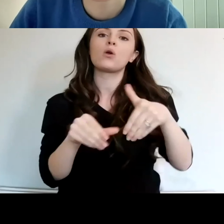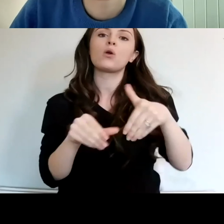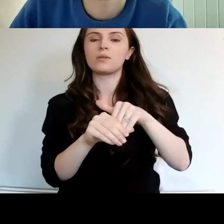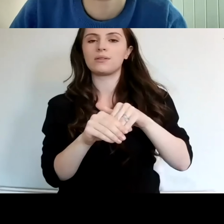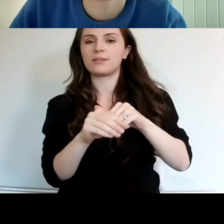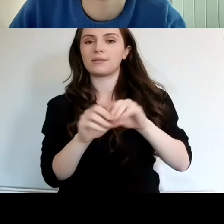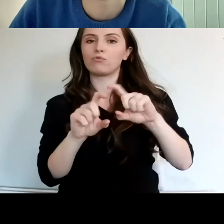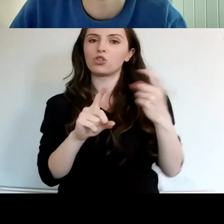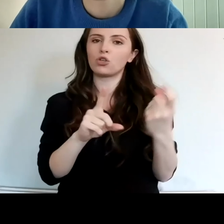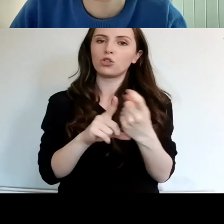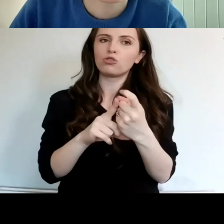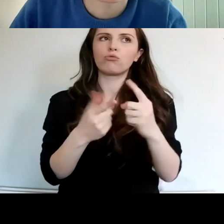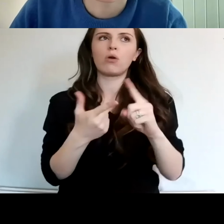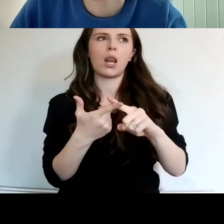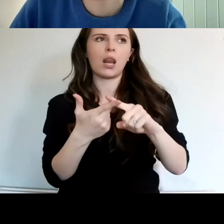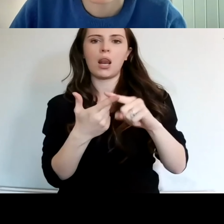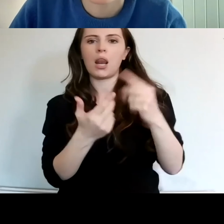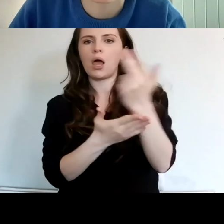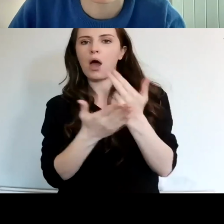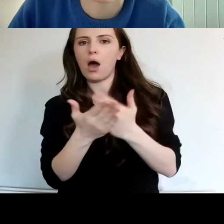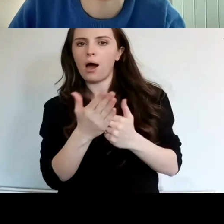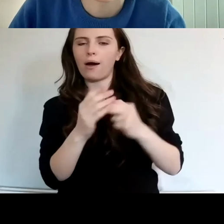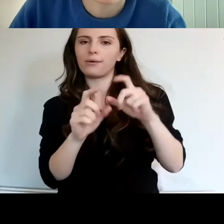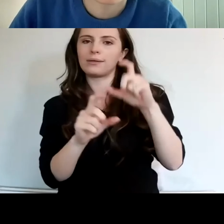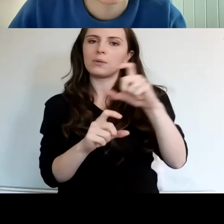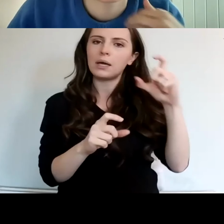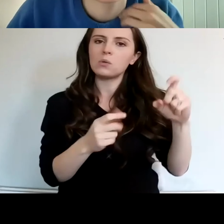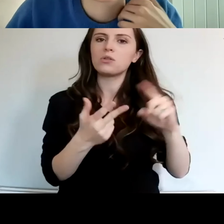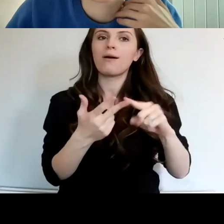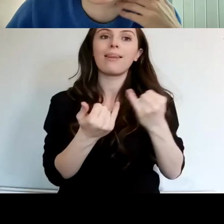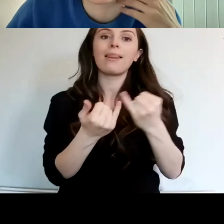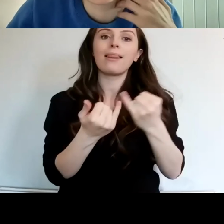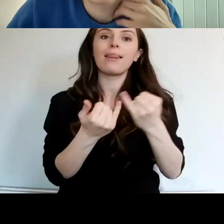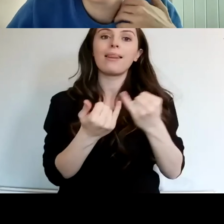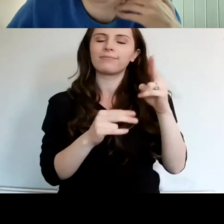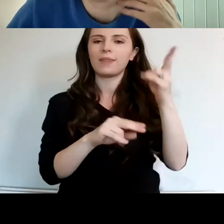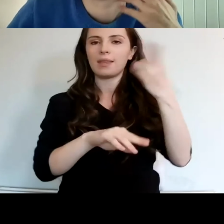the Arts Council, for example, the National Gallery of Ireland, et cetera.